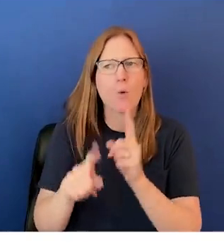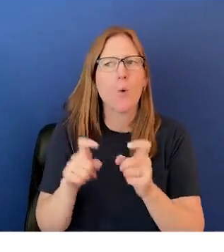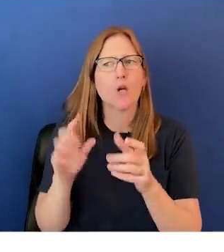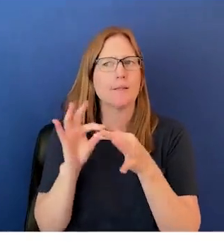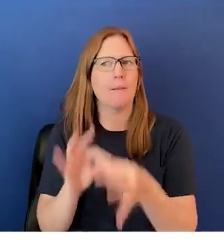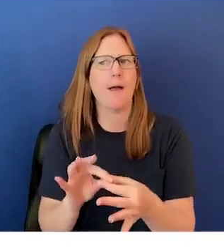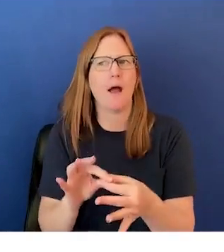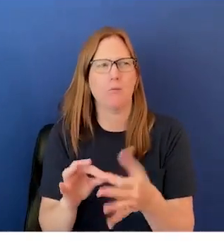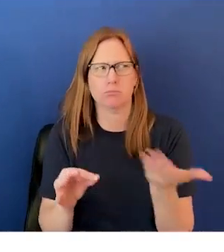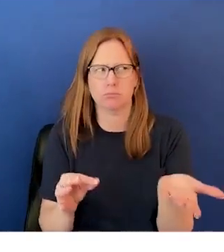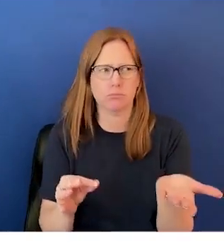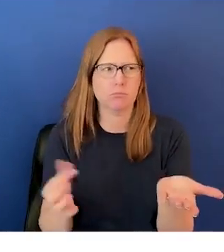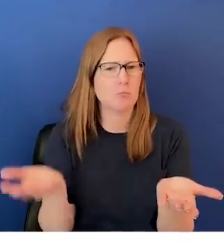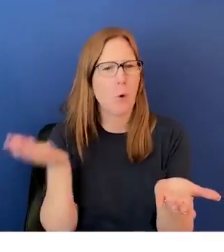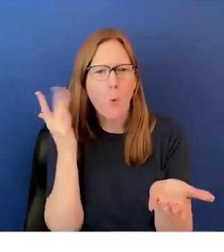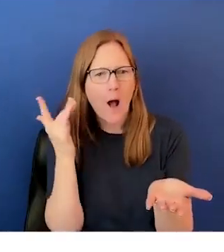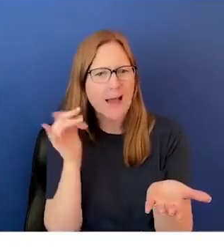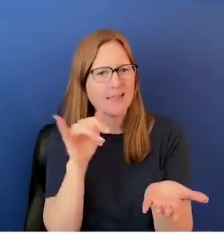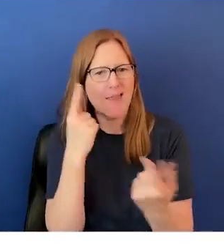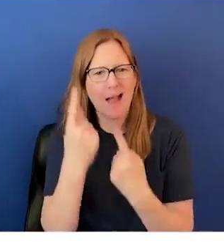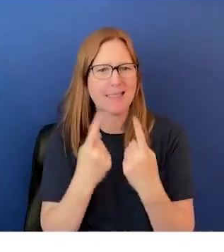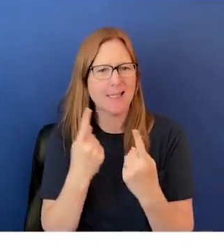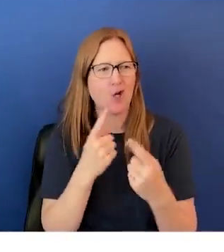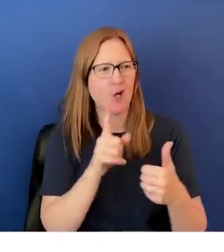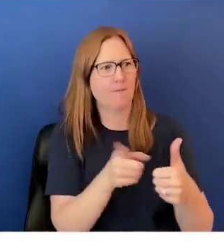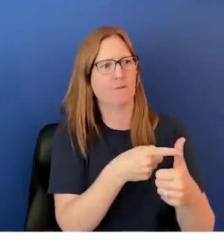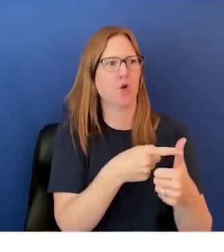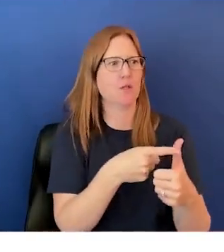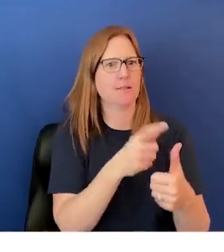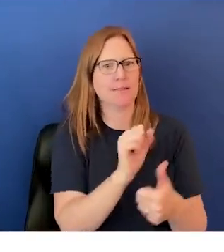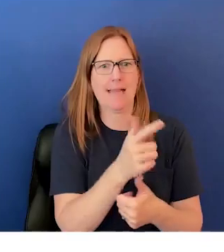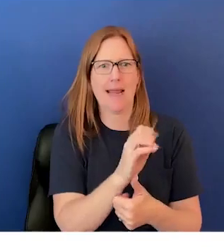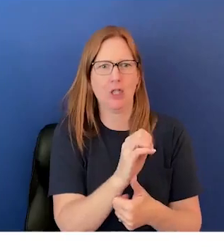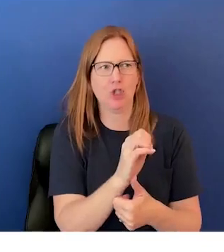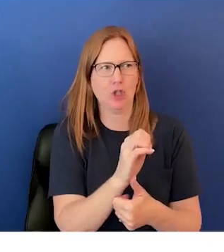why is this considered the first stage considered to be or phase considered to be design